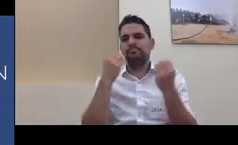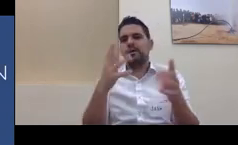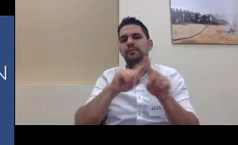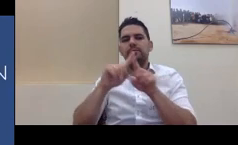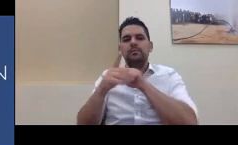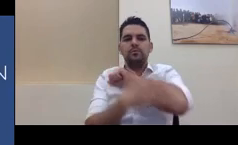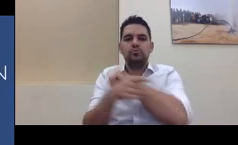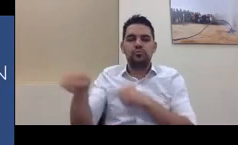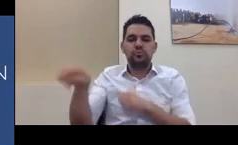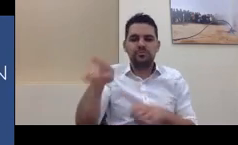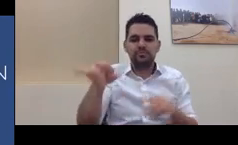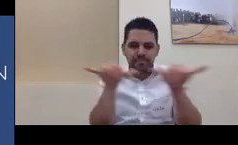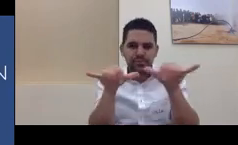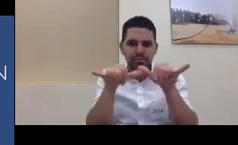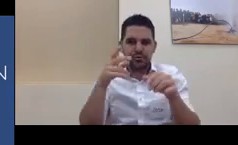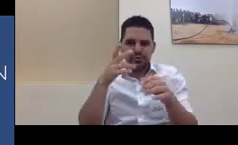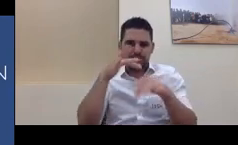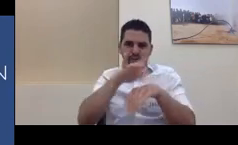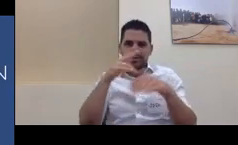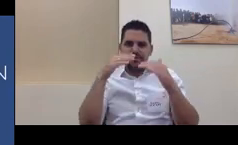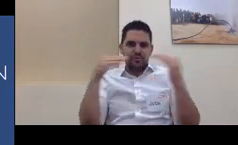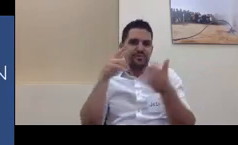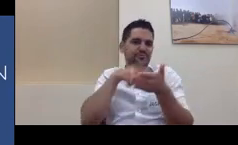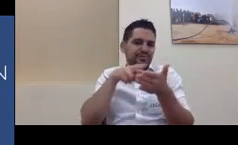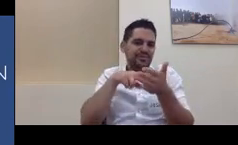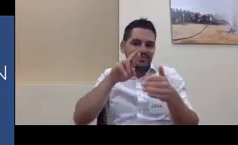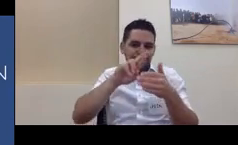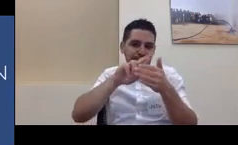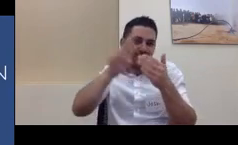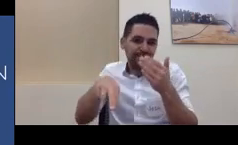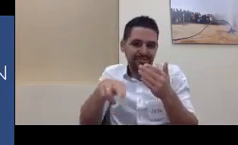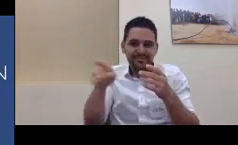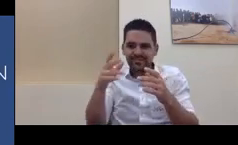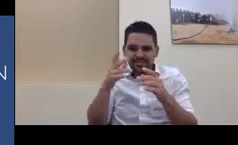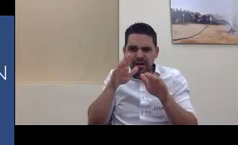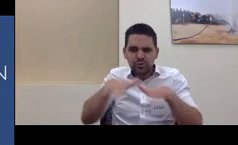it's a standard use in many different countries that measures the early literacy results,